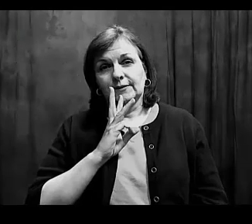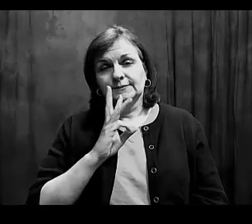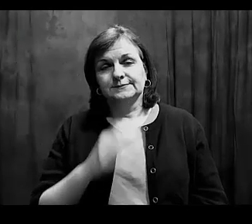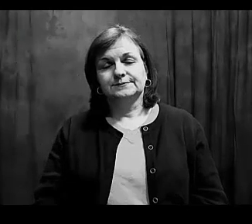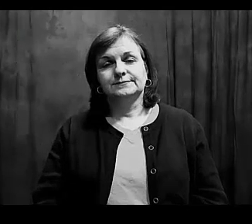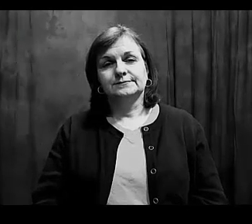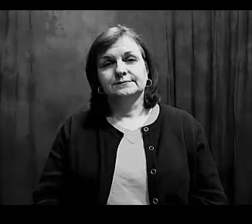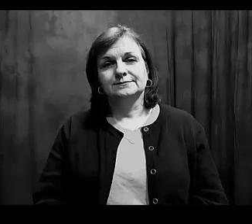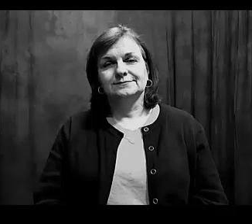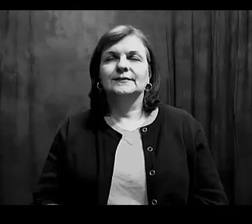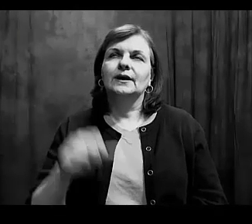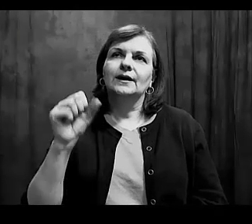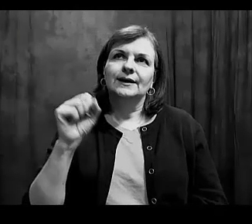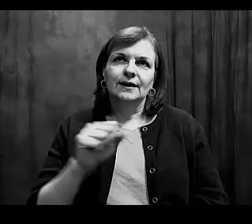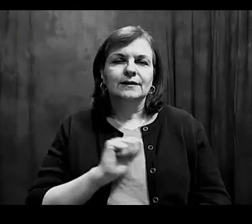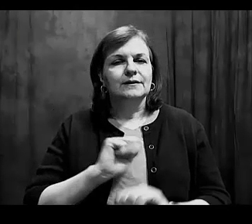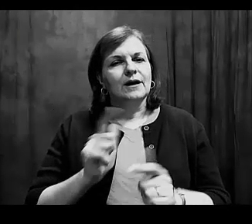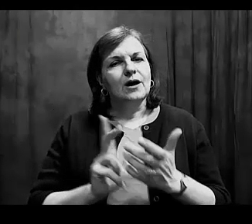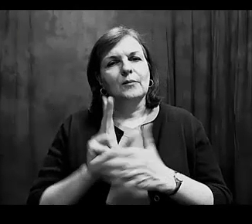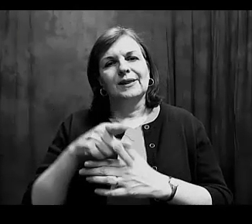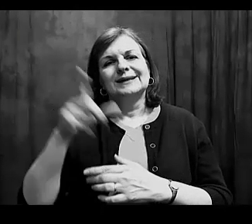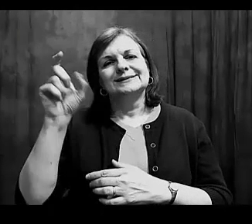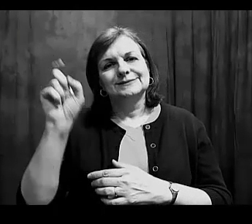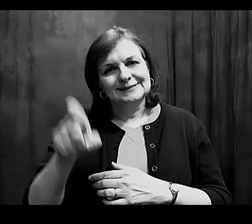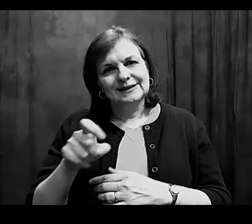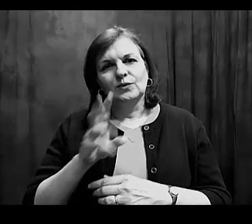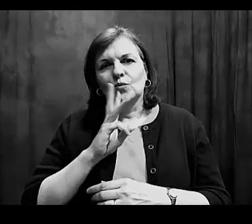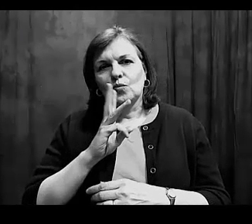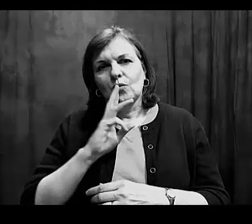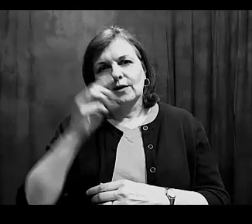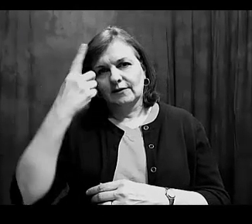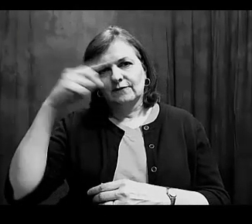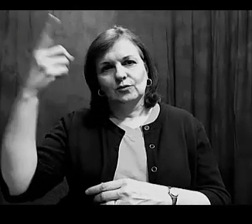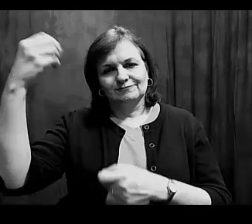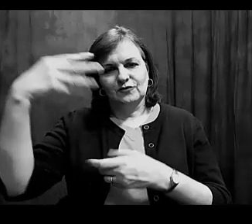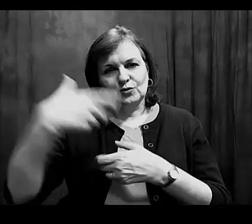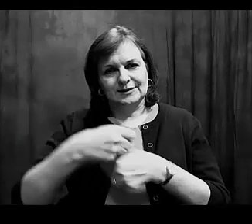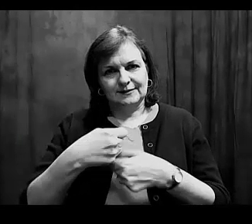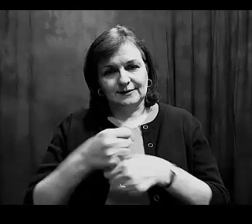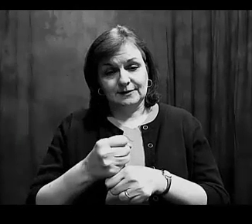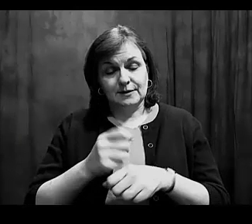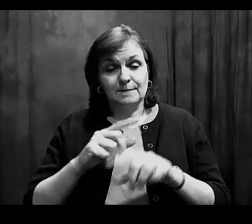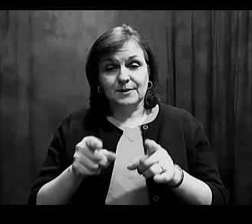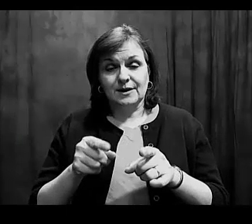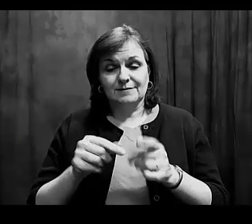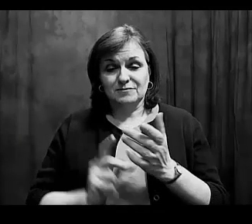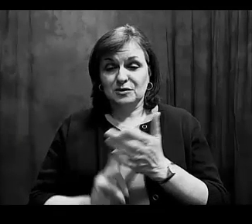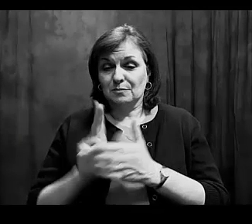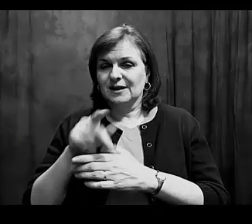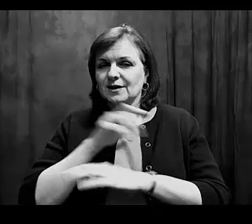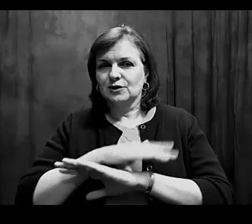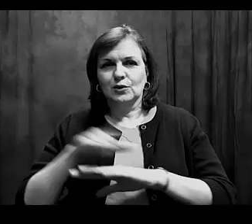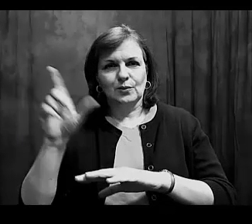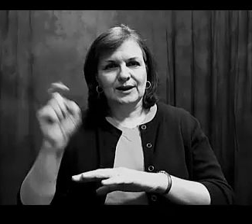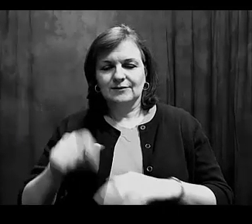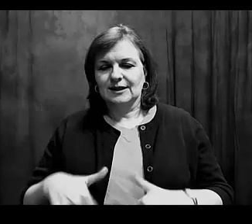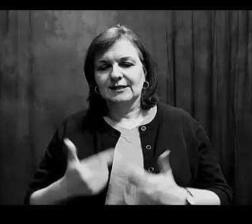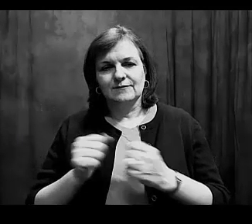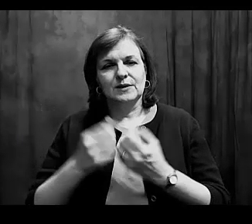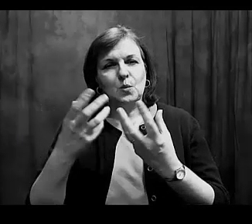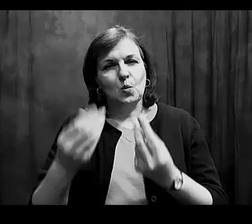now yes all plants need water for photosynthesis but these no longer have to live in a wet environment